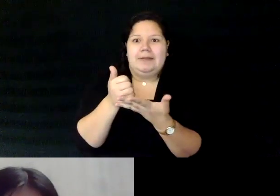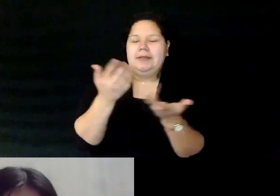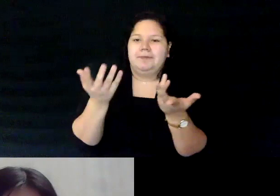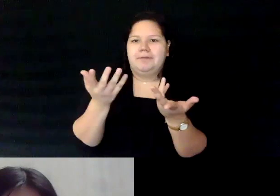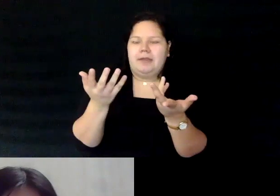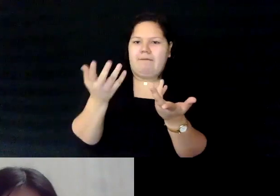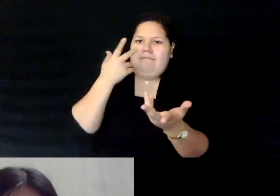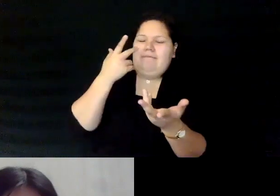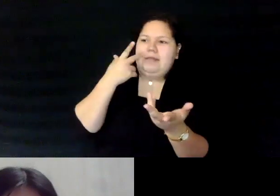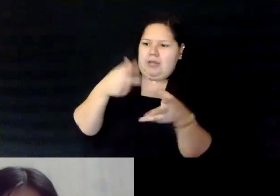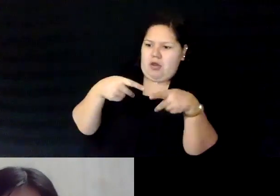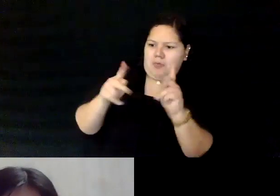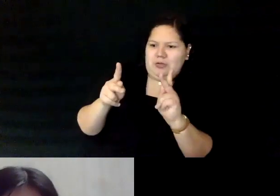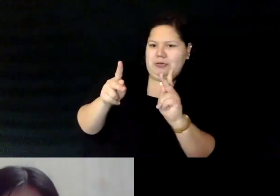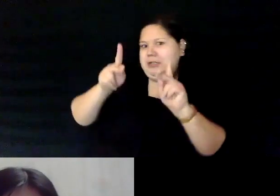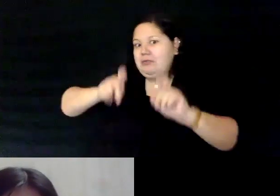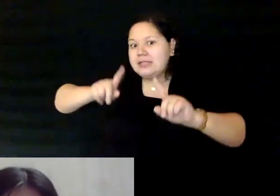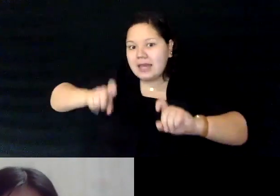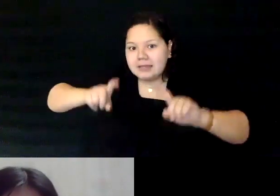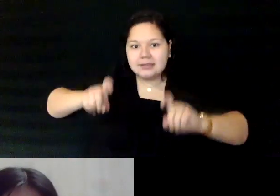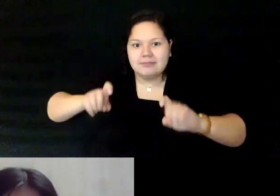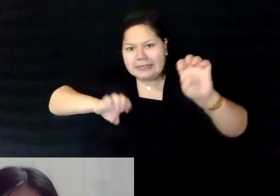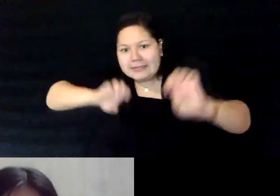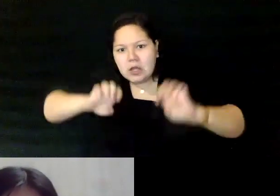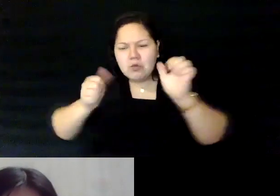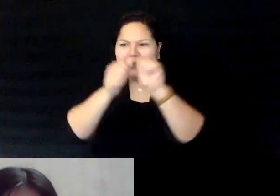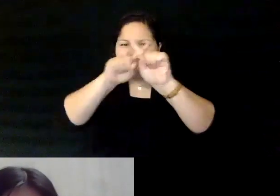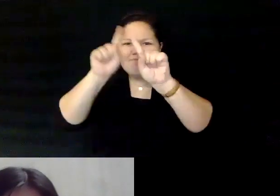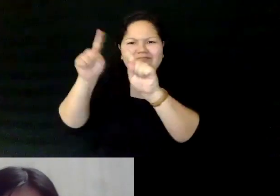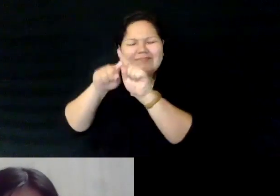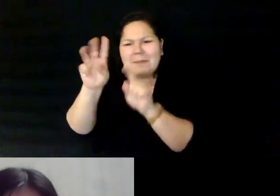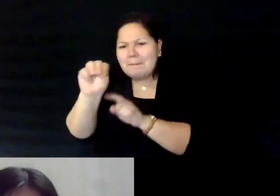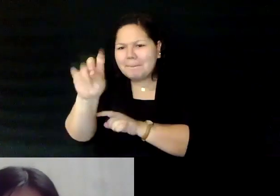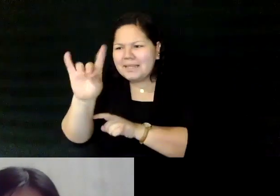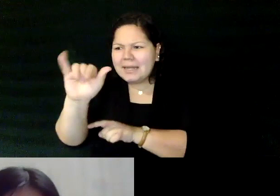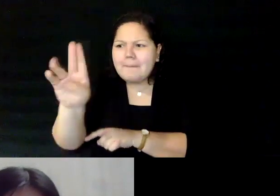experiment with new mediums, with new emerging technologies that we've never used before,